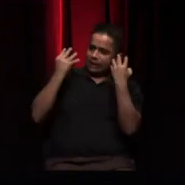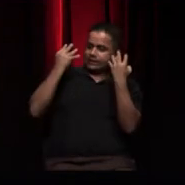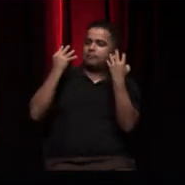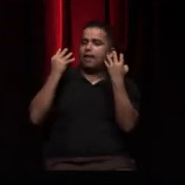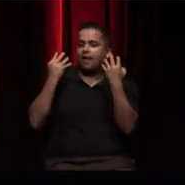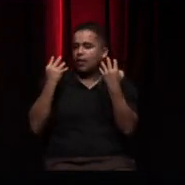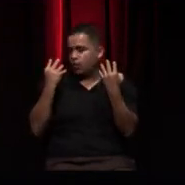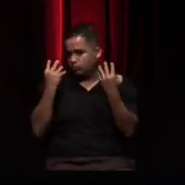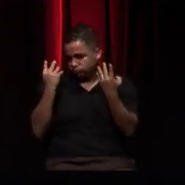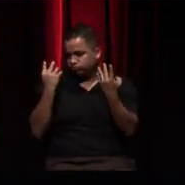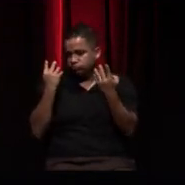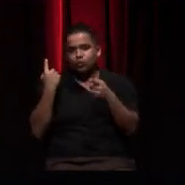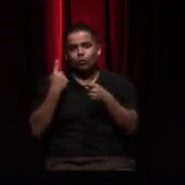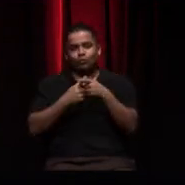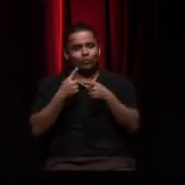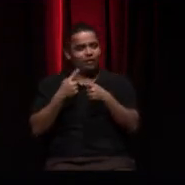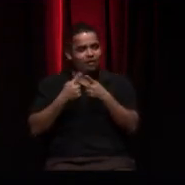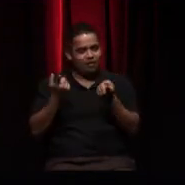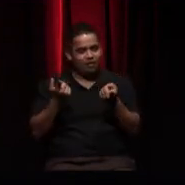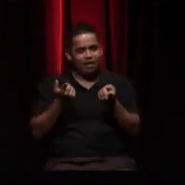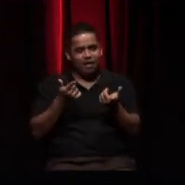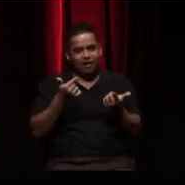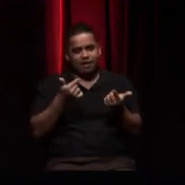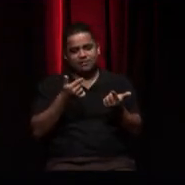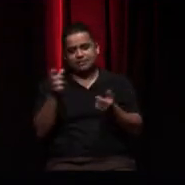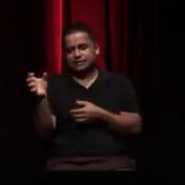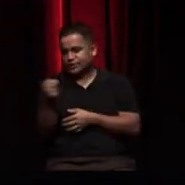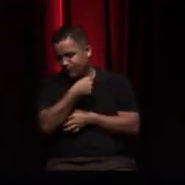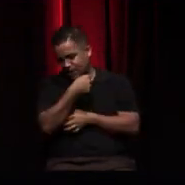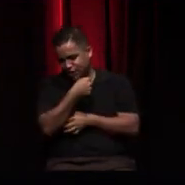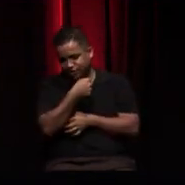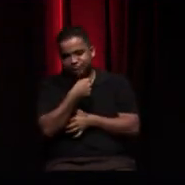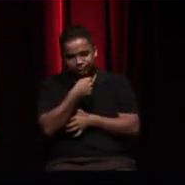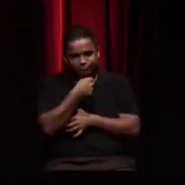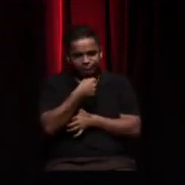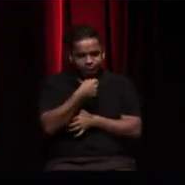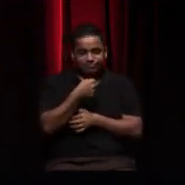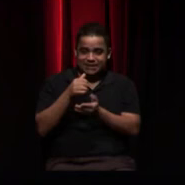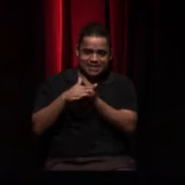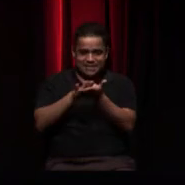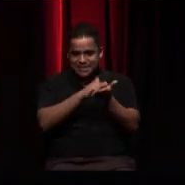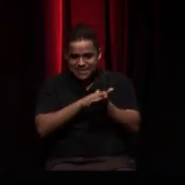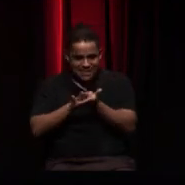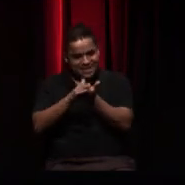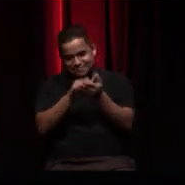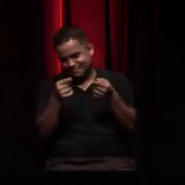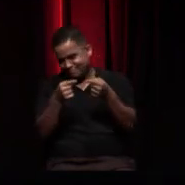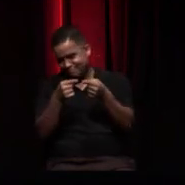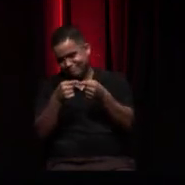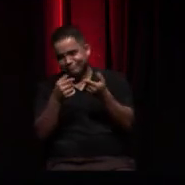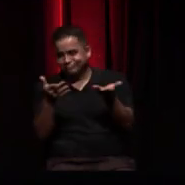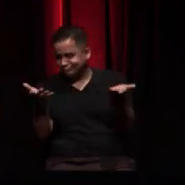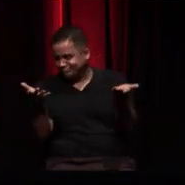because it was a beer brand. Beer and samba... One needn’t be an expert in